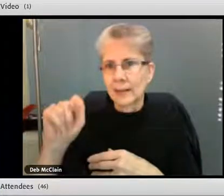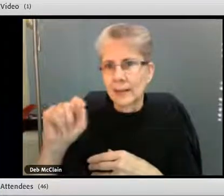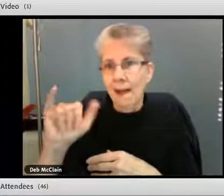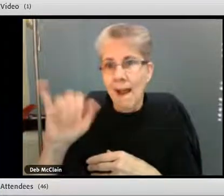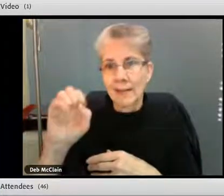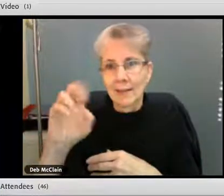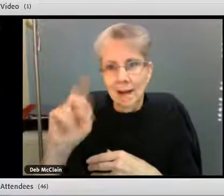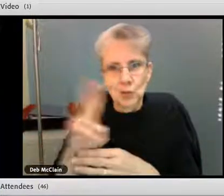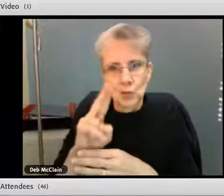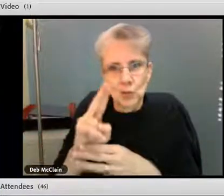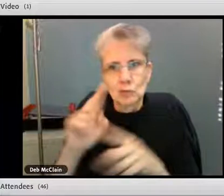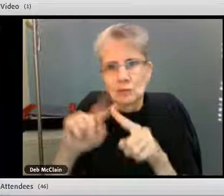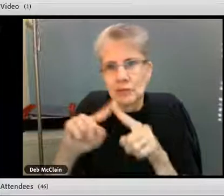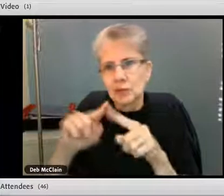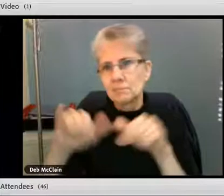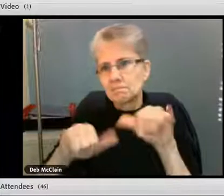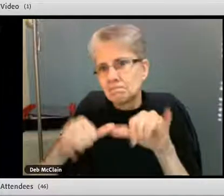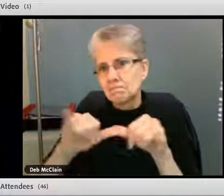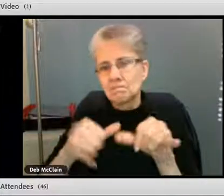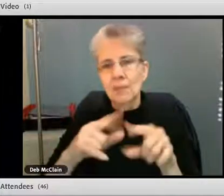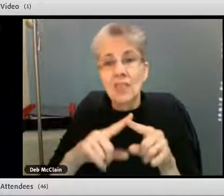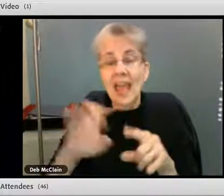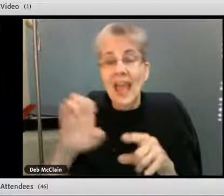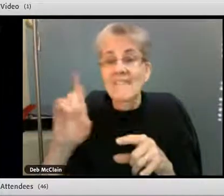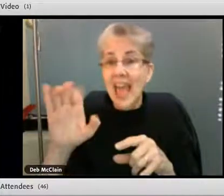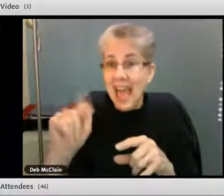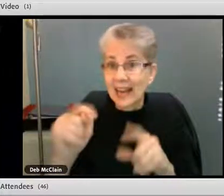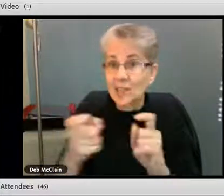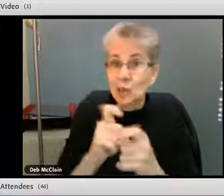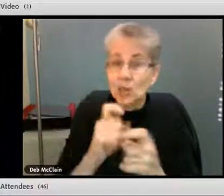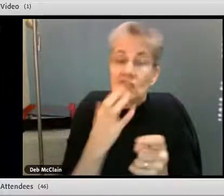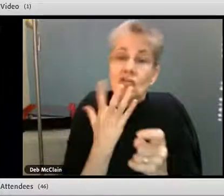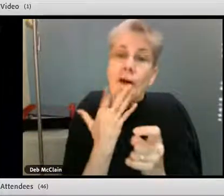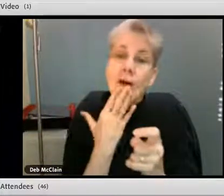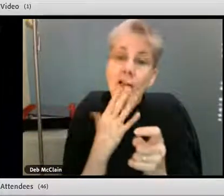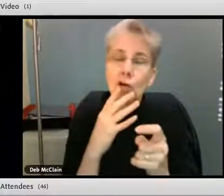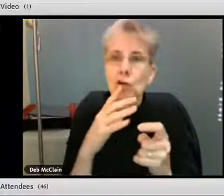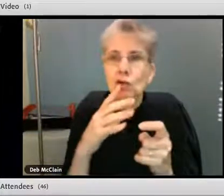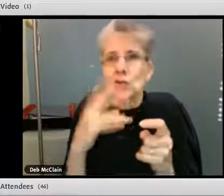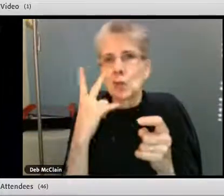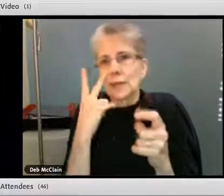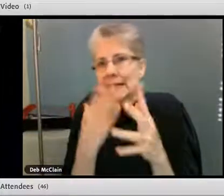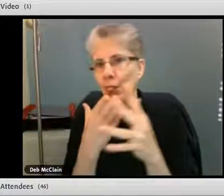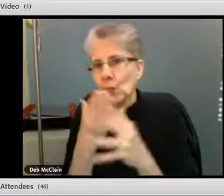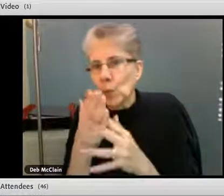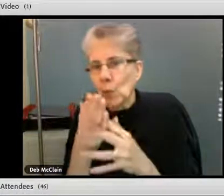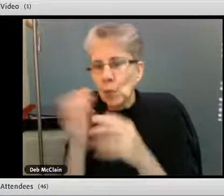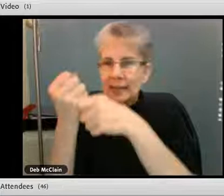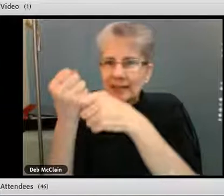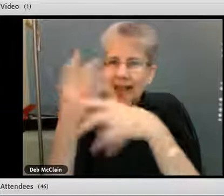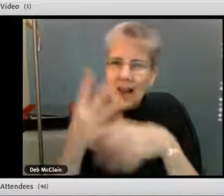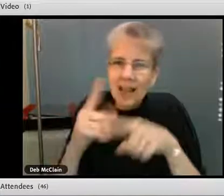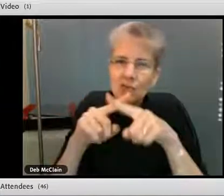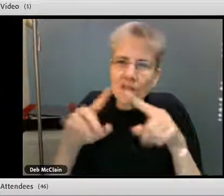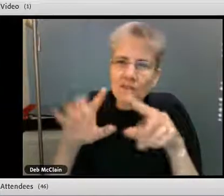They have an edit so you can change colors. You can see right through. You can download it into different formats. That png is here that we talked about.